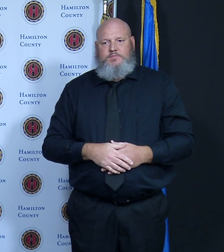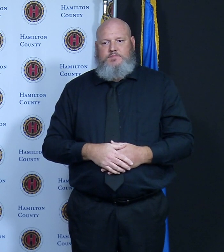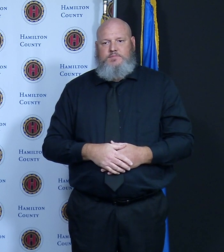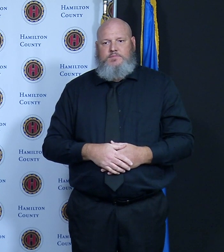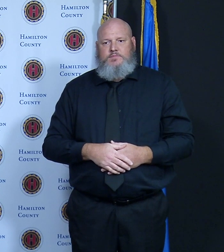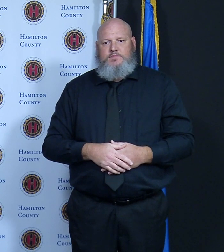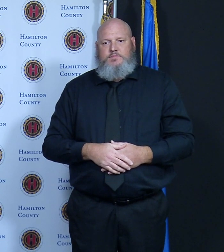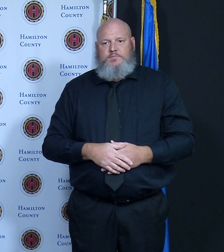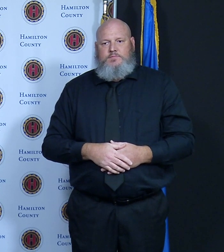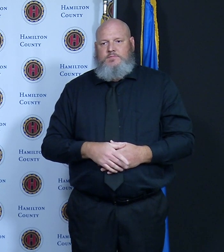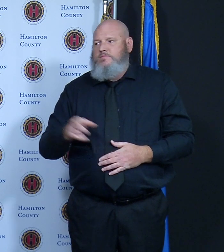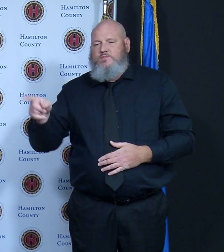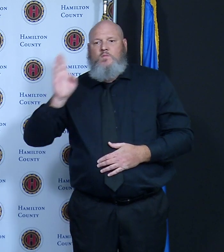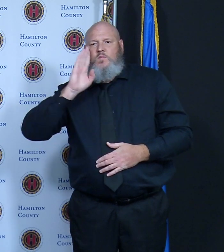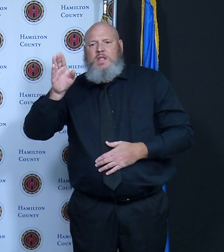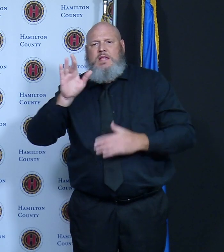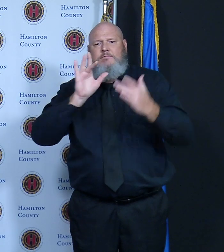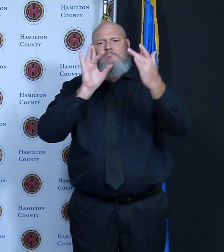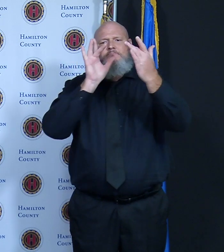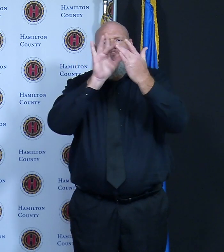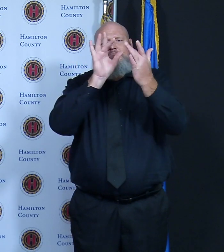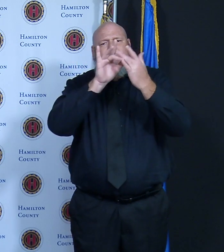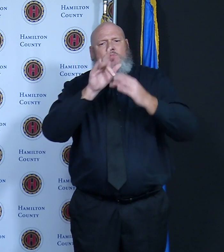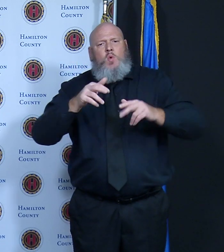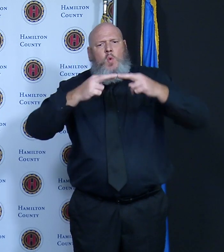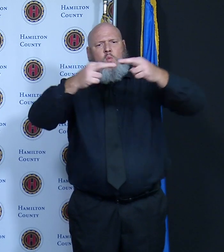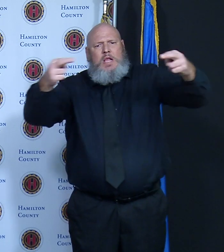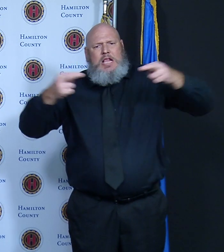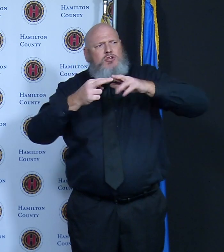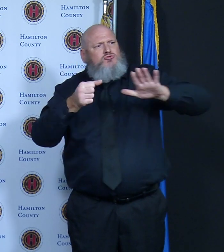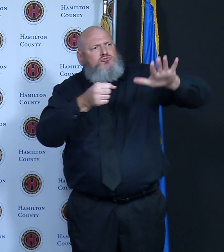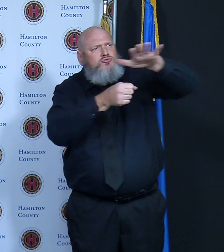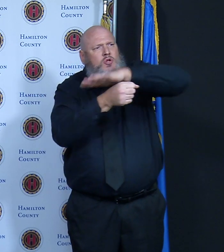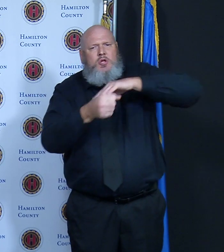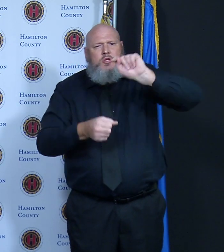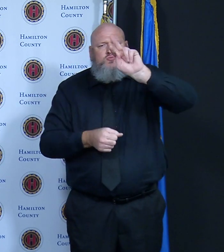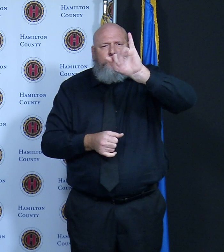immediate tri-state that they are proportioning that out and trying to